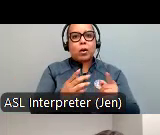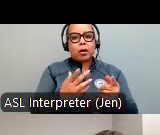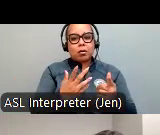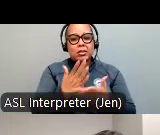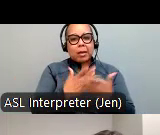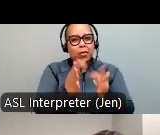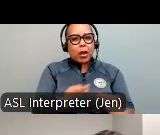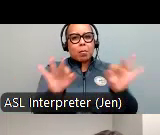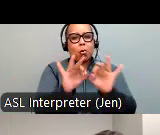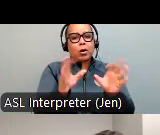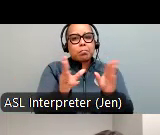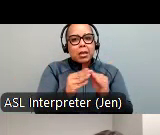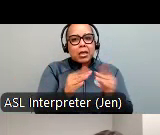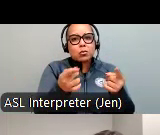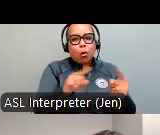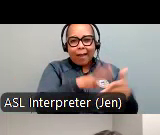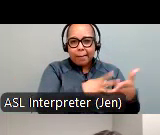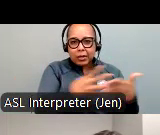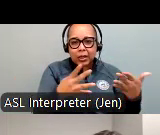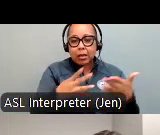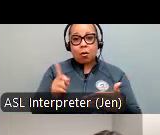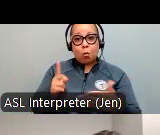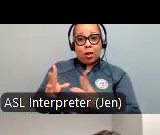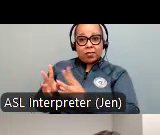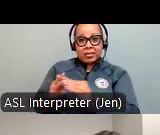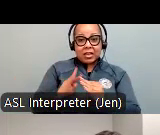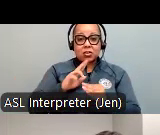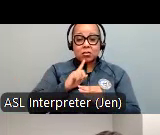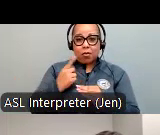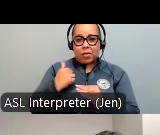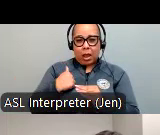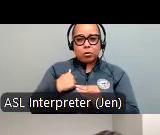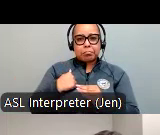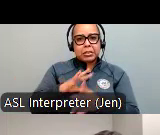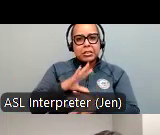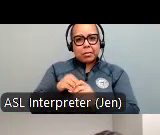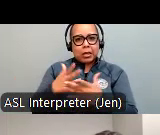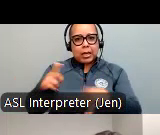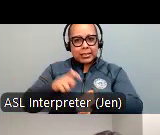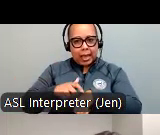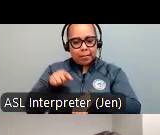meetings were happening or where the sessions are that I would be spending a lot of time in. I've